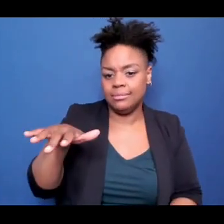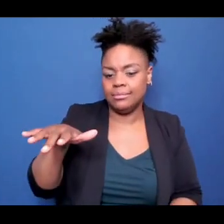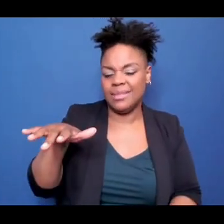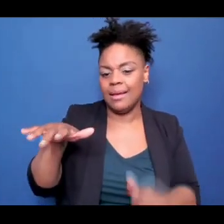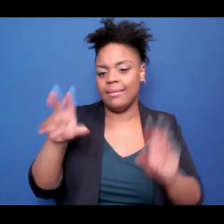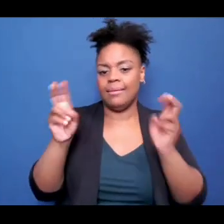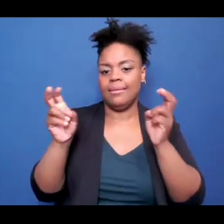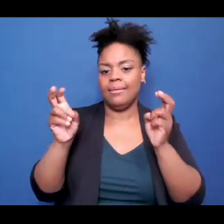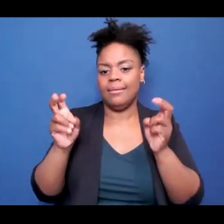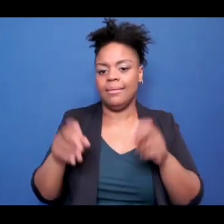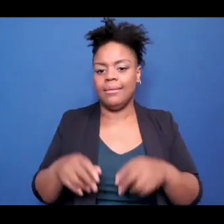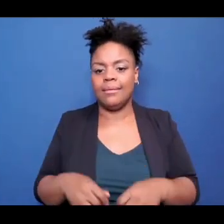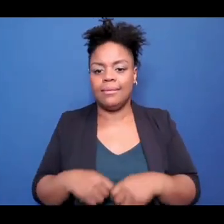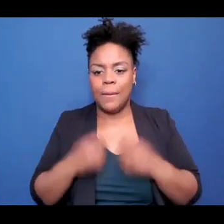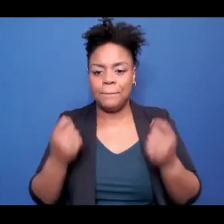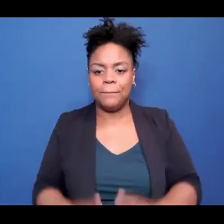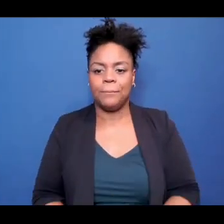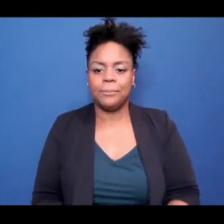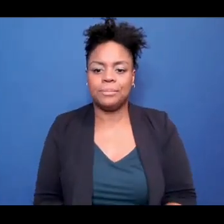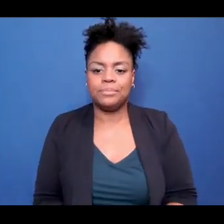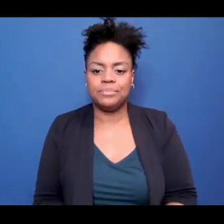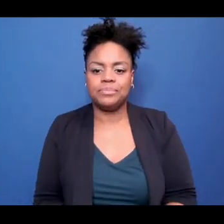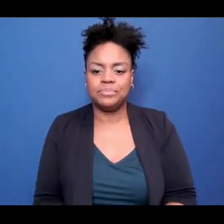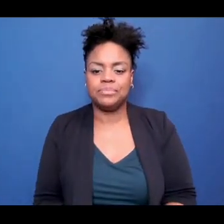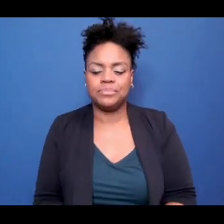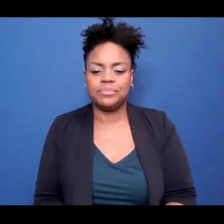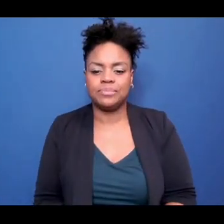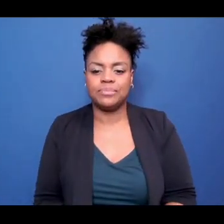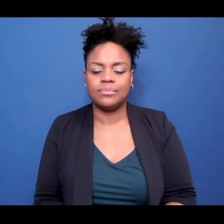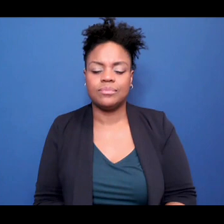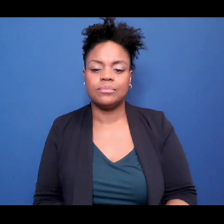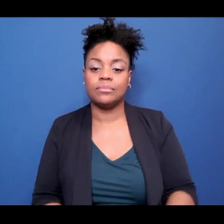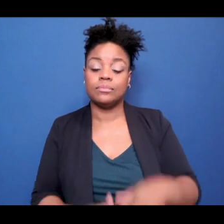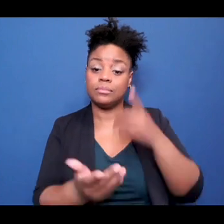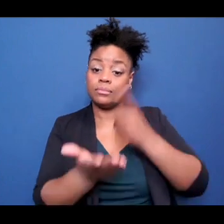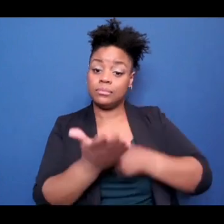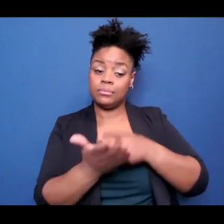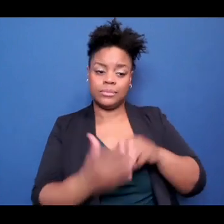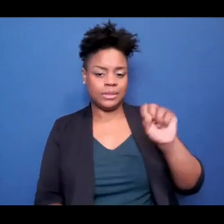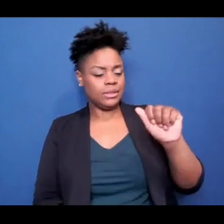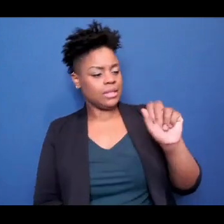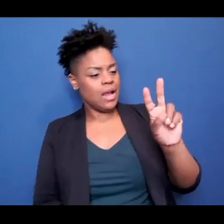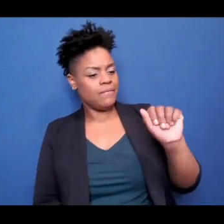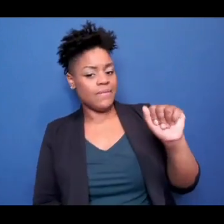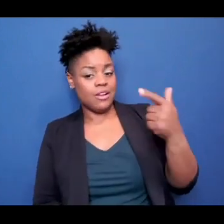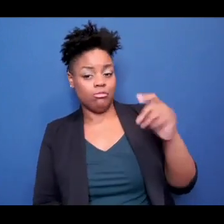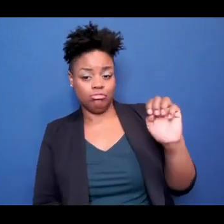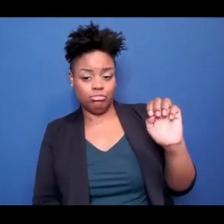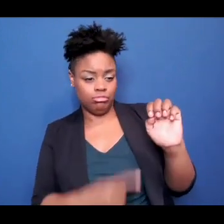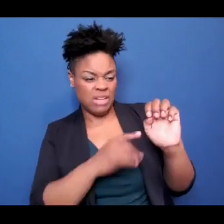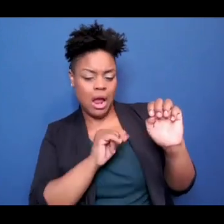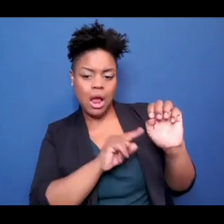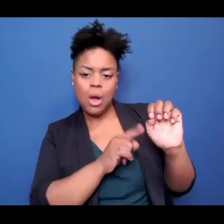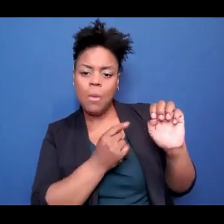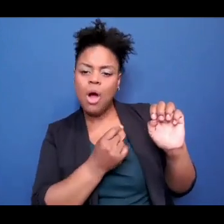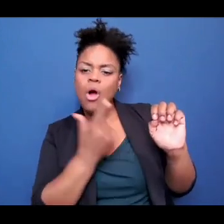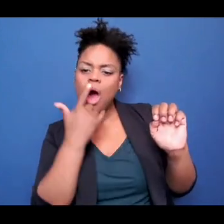WHITE RACE, END QUOTE. SO MOORE CONTINUES IN THAT VEIN AND MAKES AN ASSESSMENT OF THE SAVAGE TEMPER MENL AS FOLLOWS,